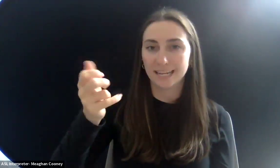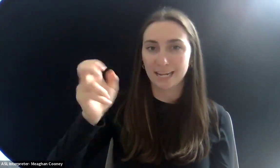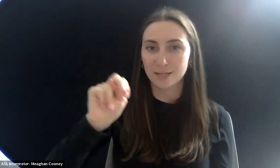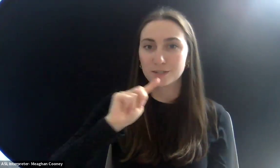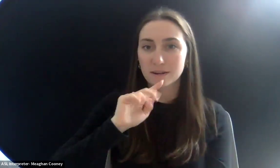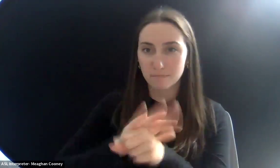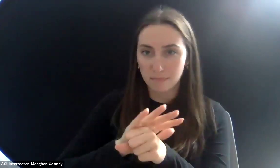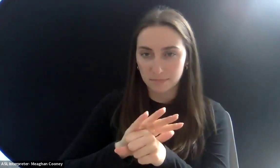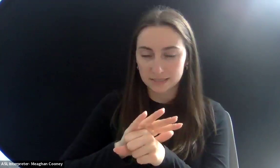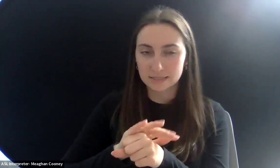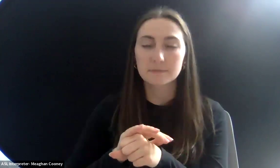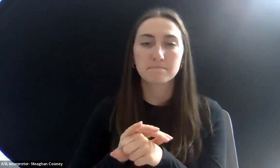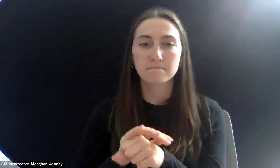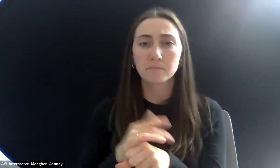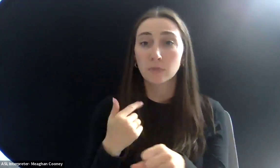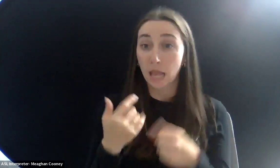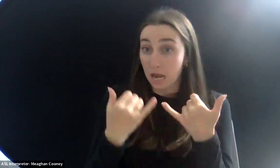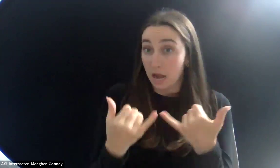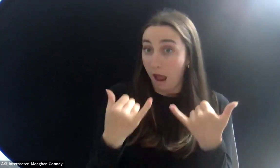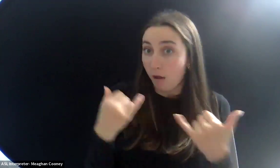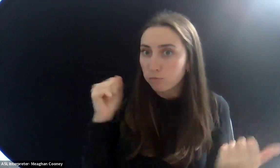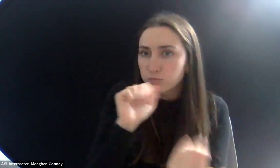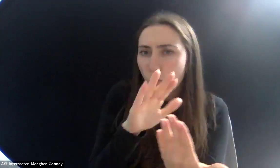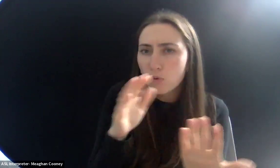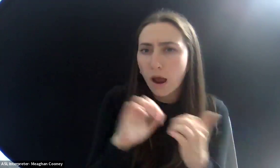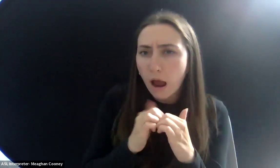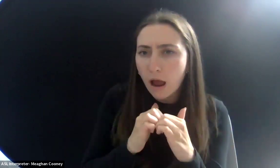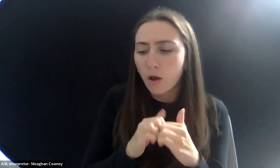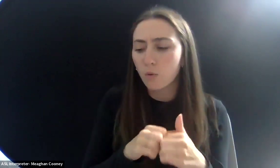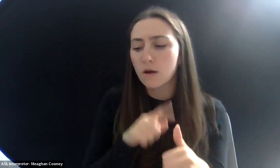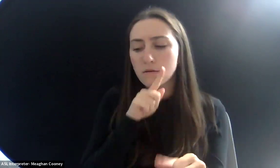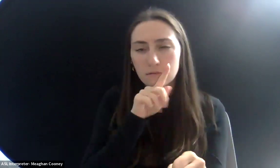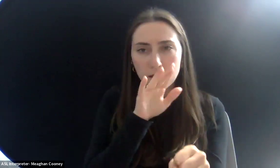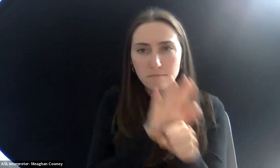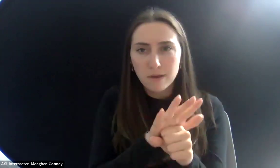So the way that we currently do this is that commitments are